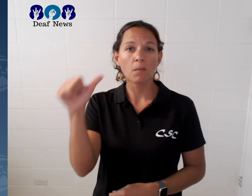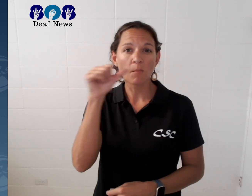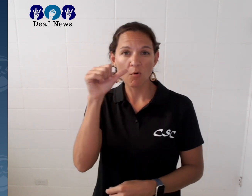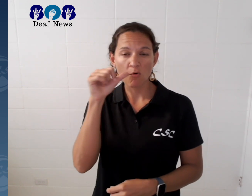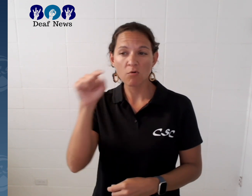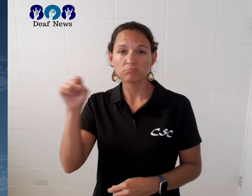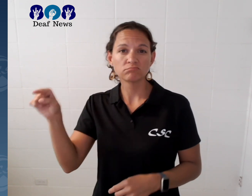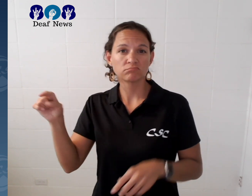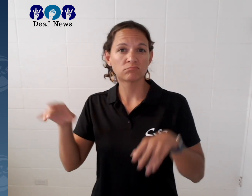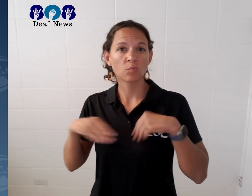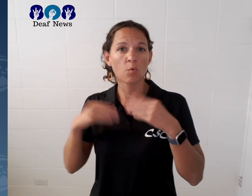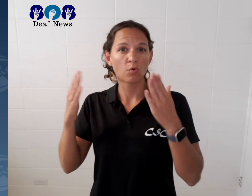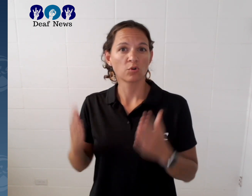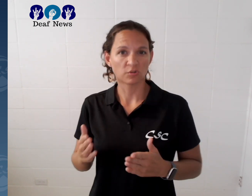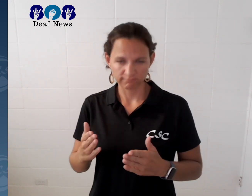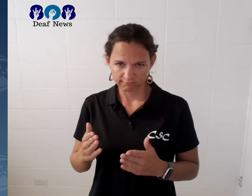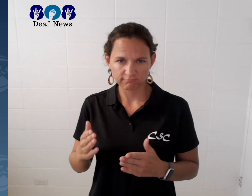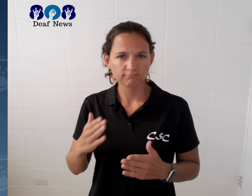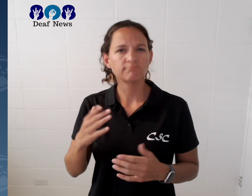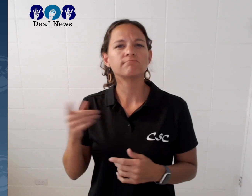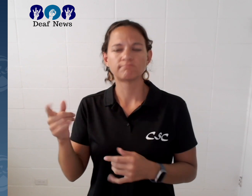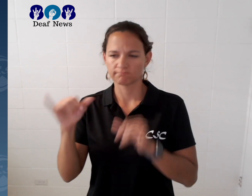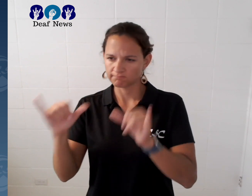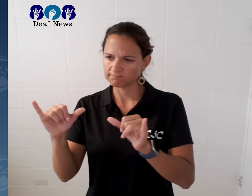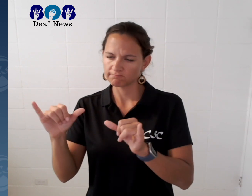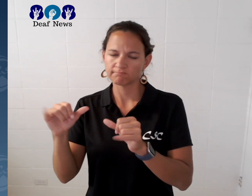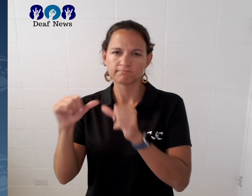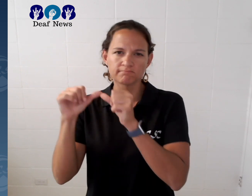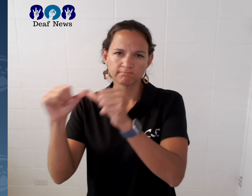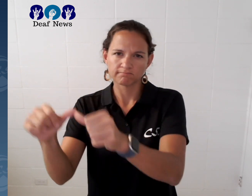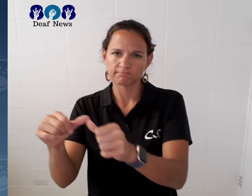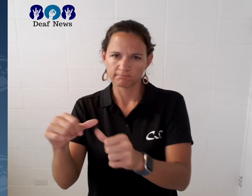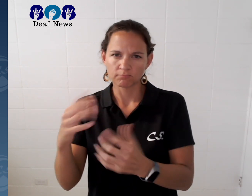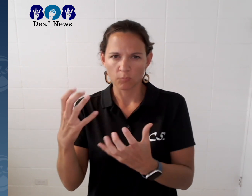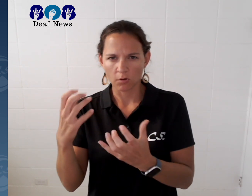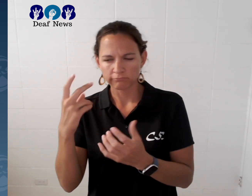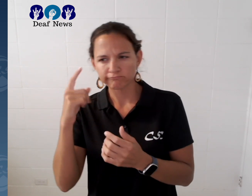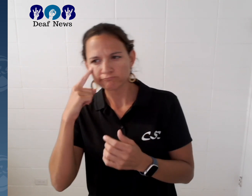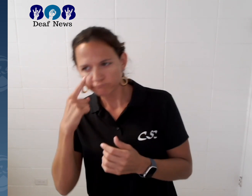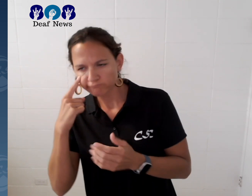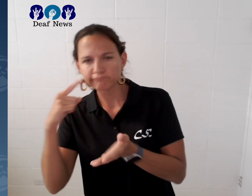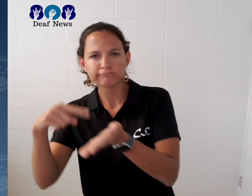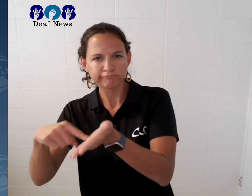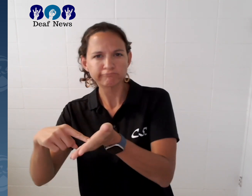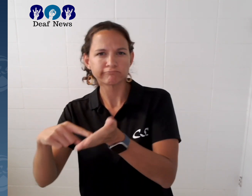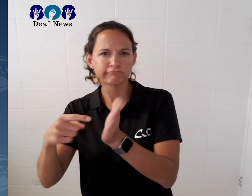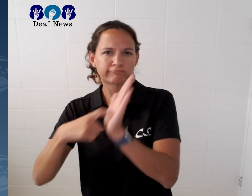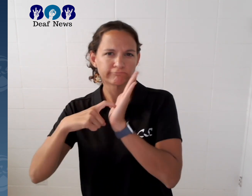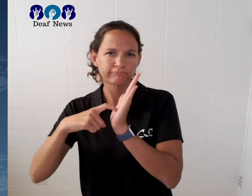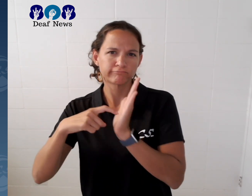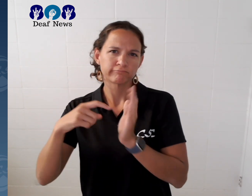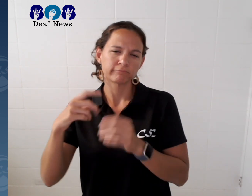Bar owners also agree and will continue to require patrons to show their vaccine card.